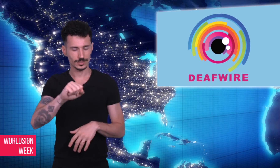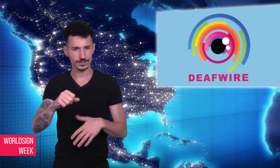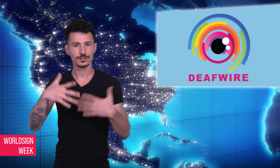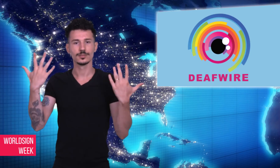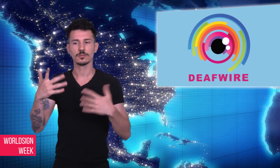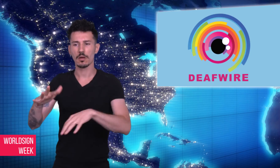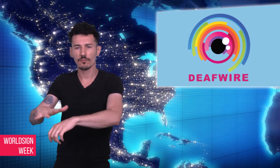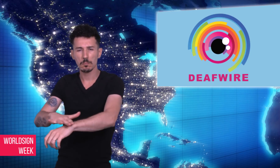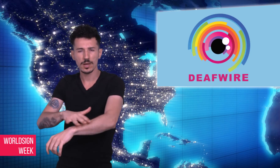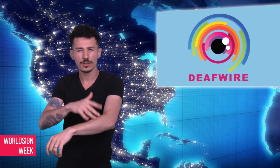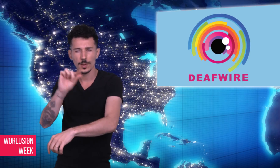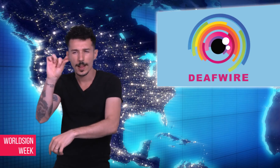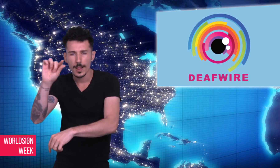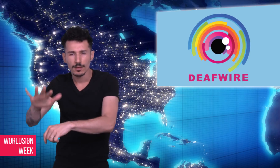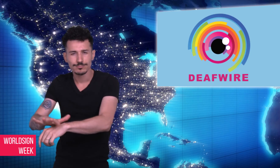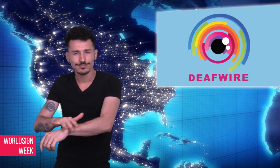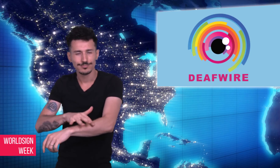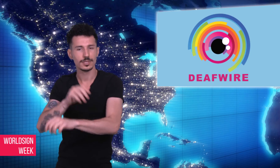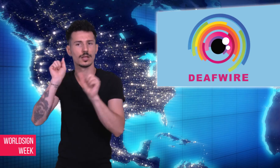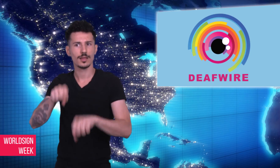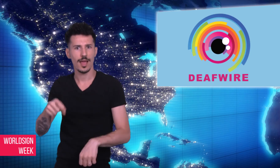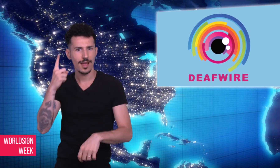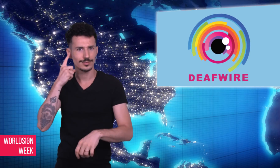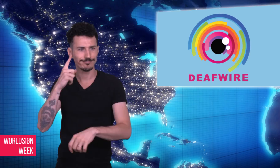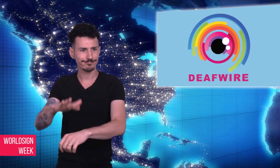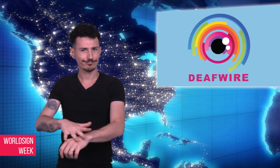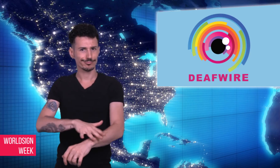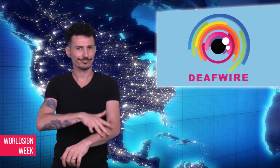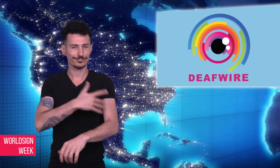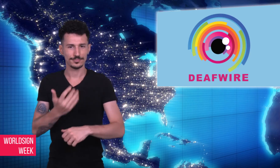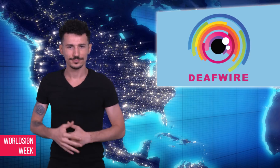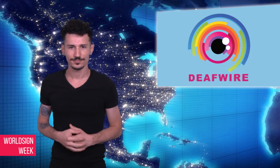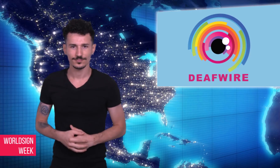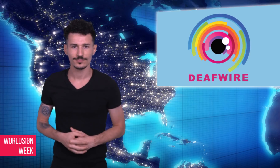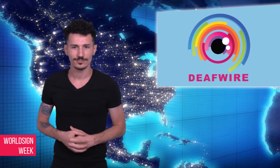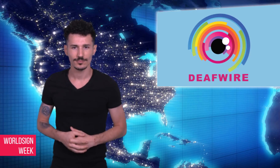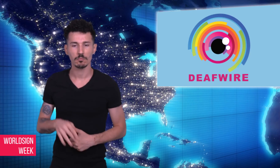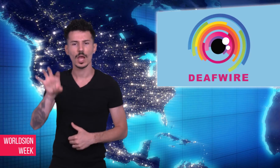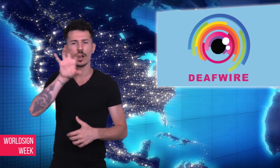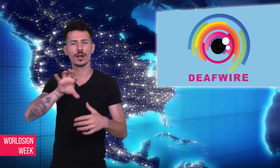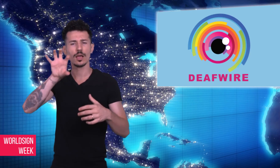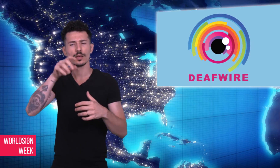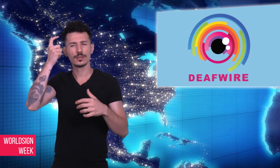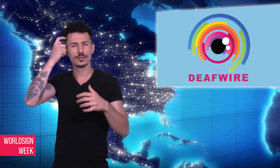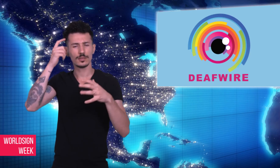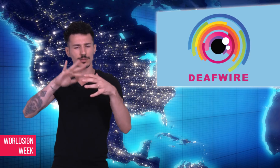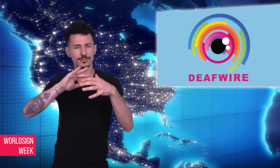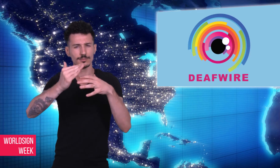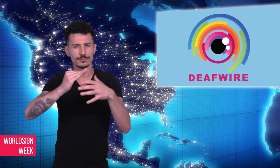situations. Findings also explain why many Deaf have better visual reflex and sensitivity to vibrations. Grey